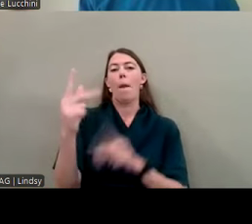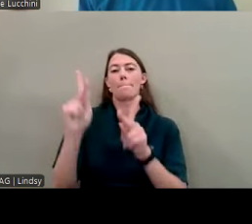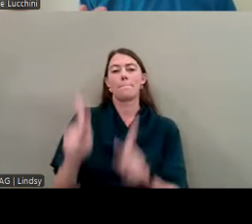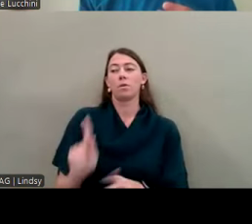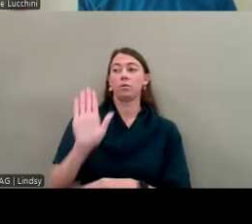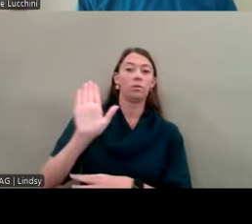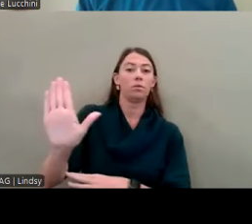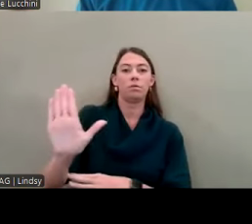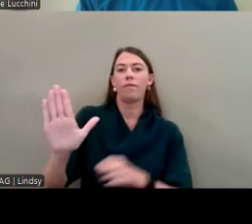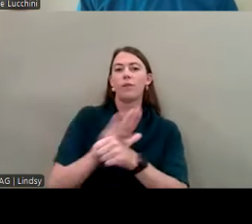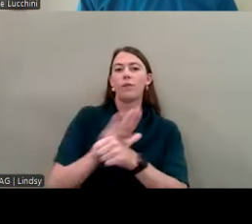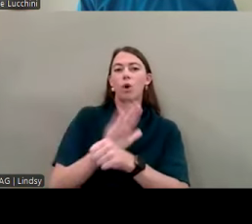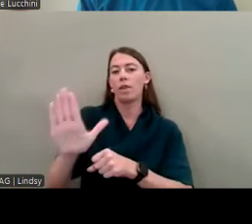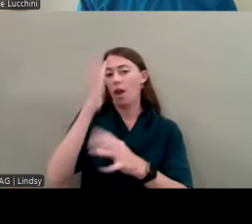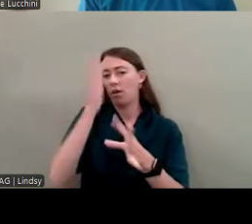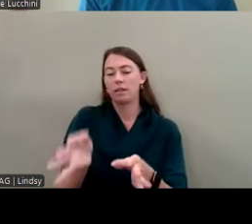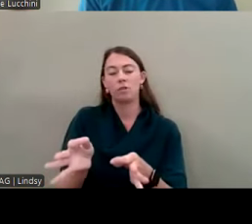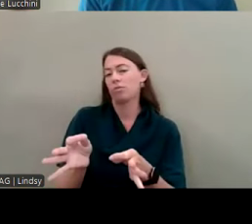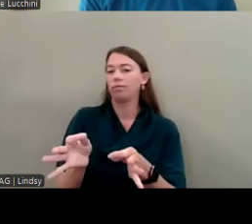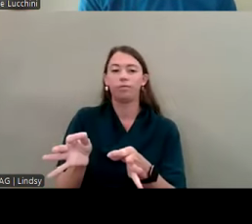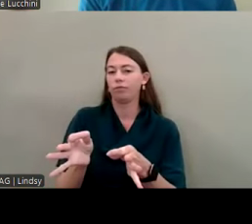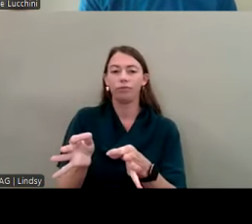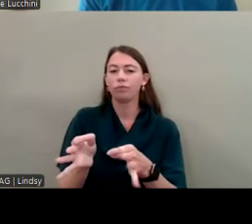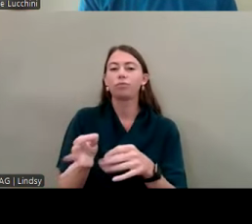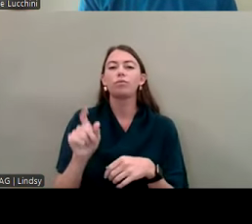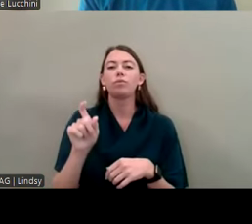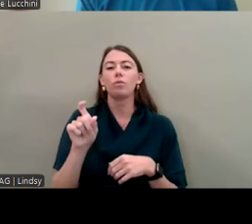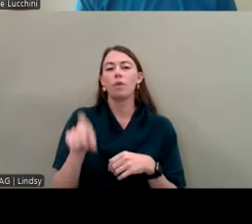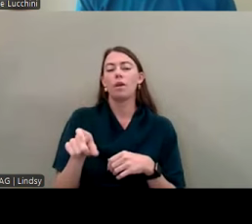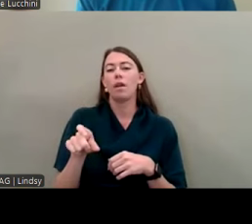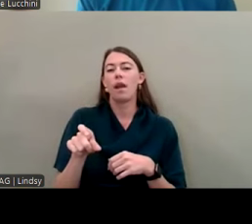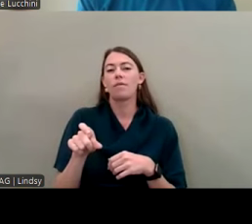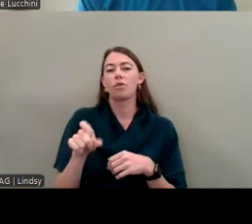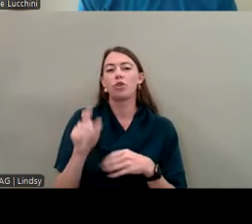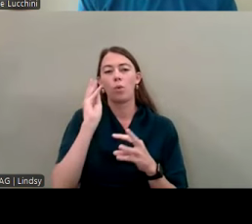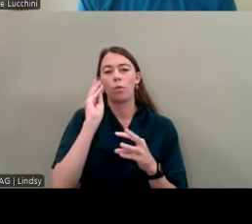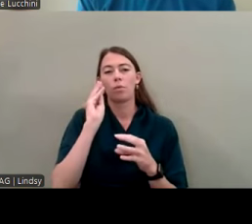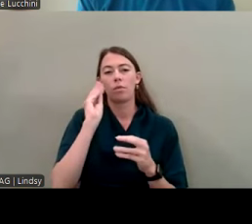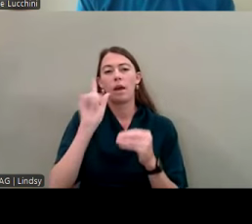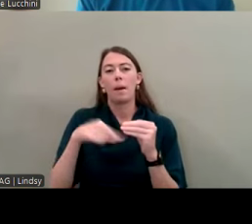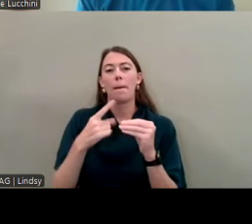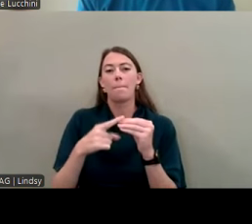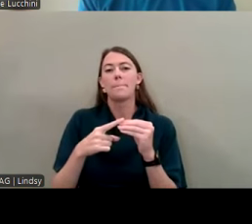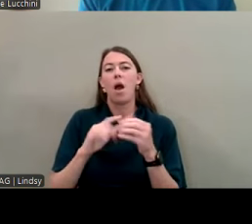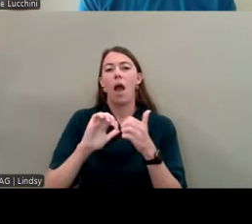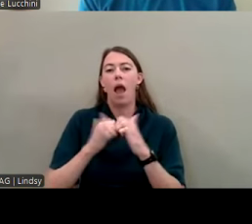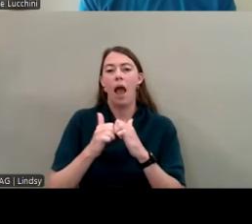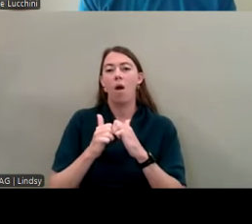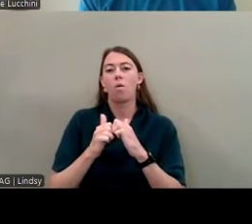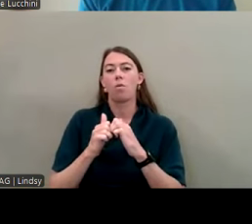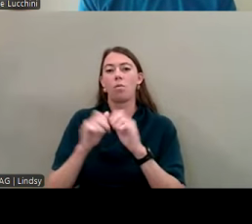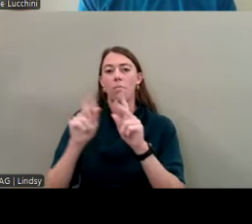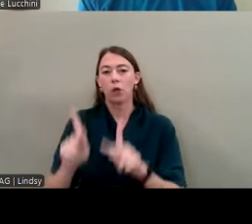So the impacts that we discussed before are also directly connected to responsibilities